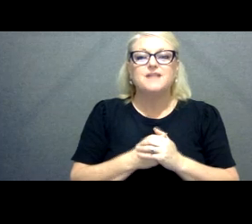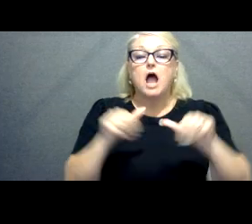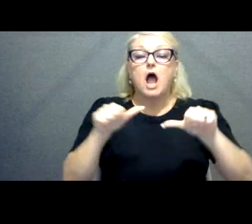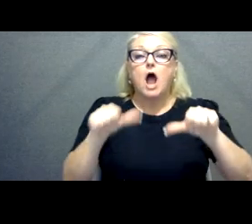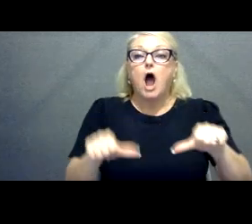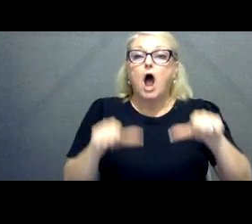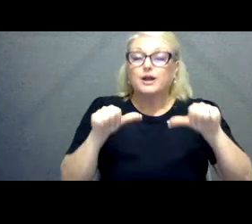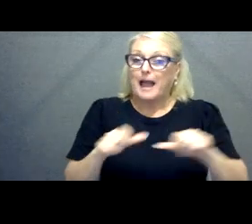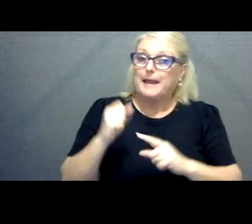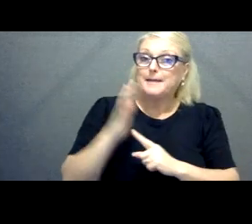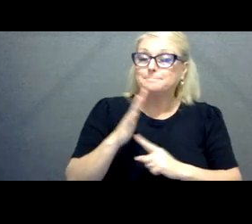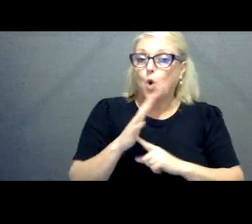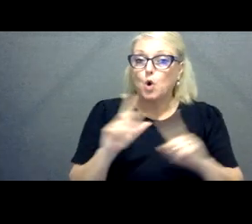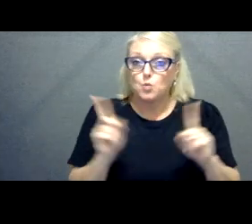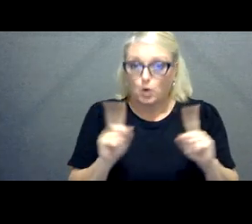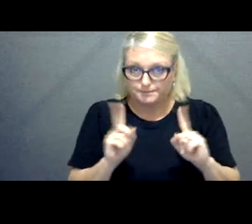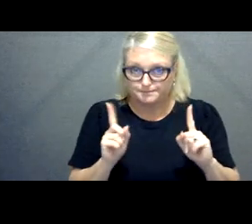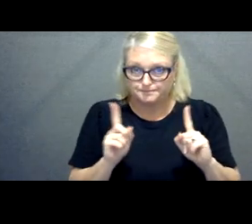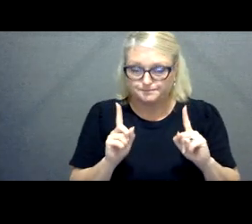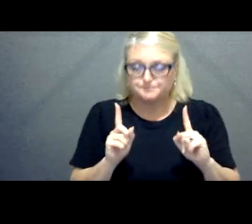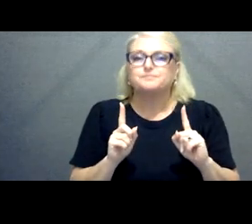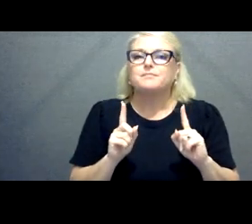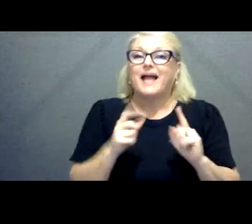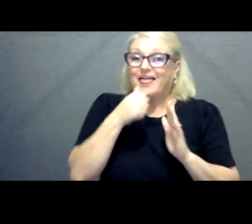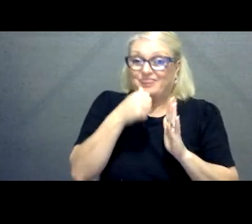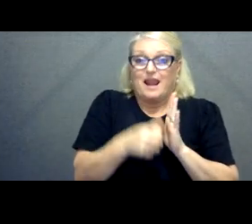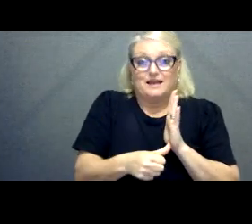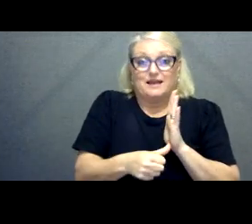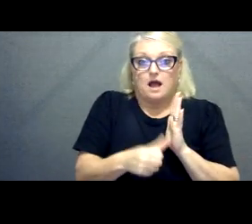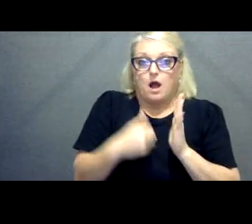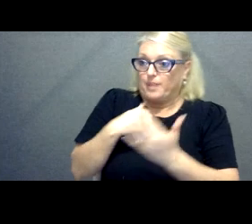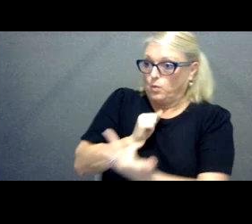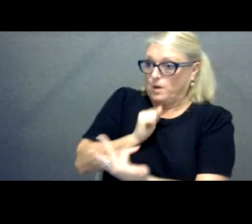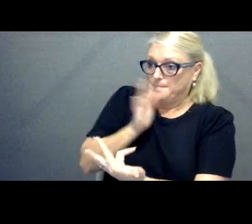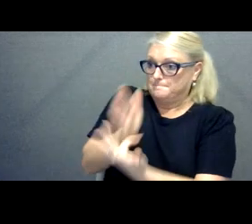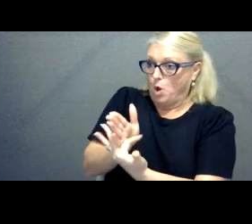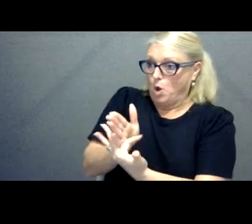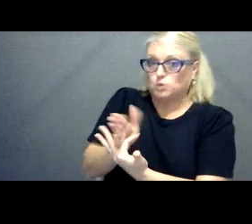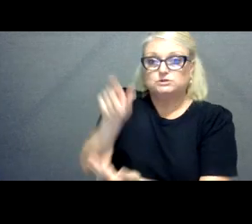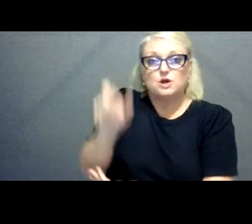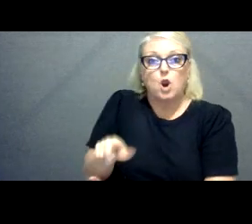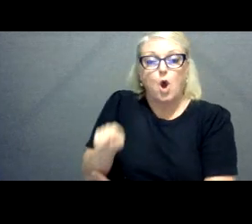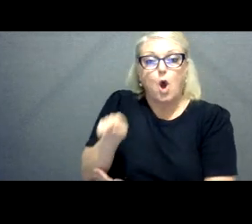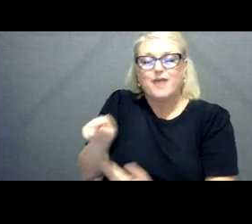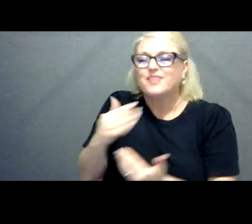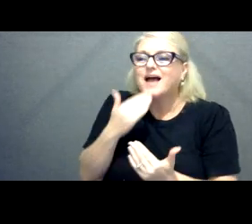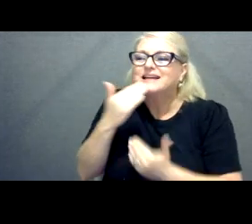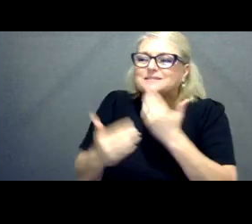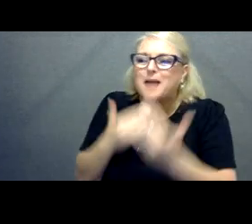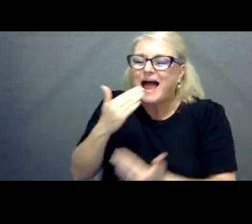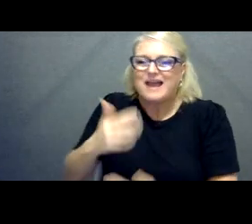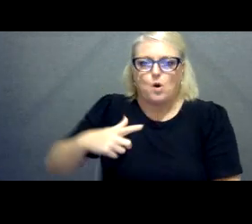letter which um um is sent to the client will actually explain what the grant of aid is for